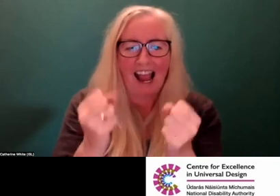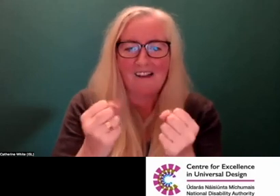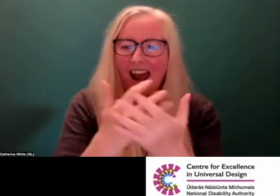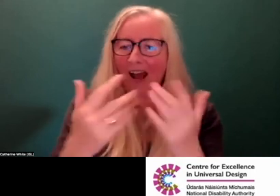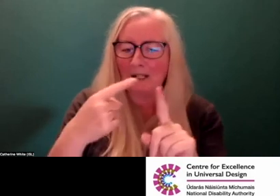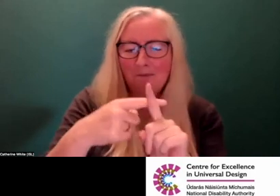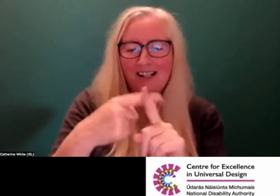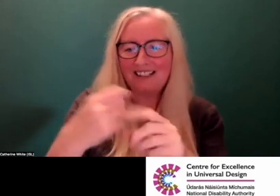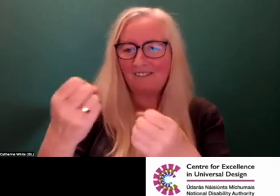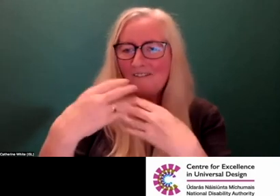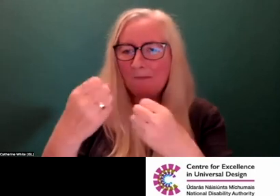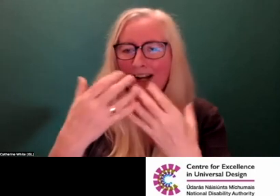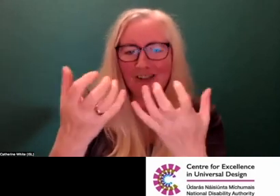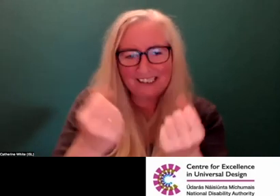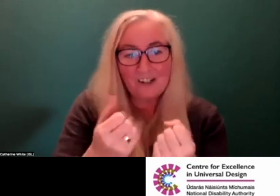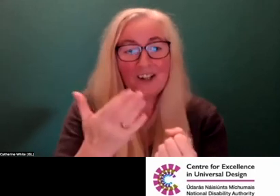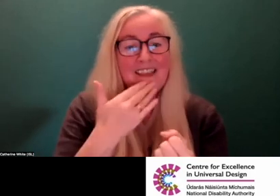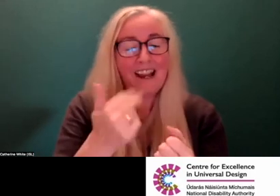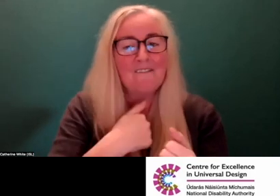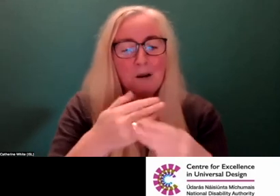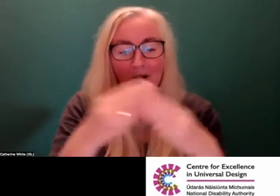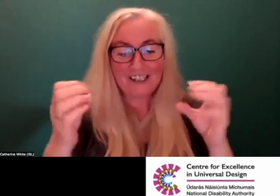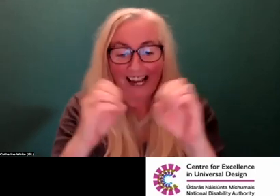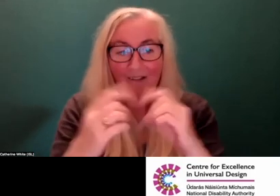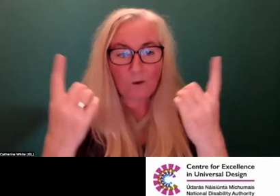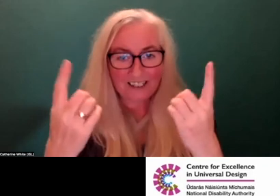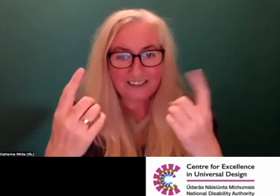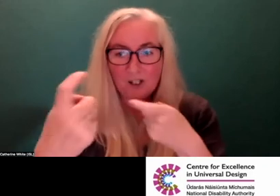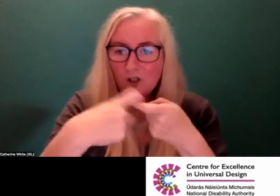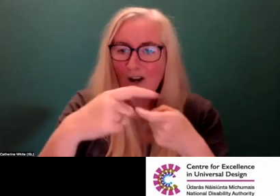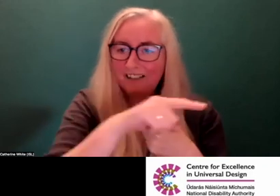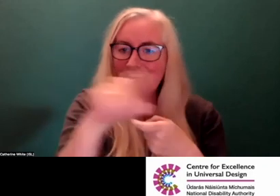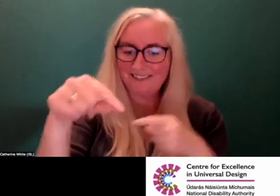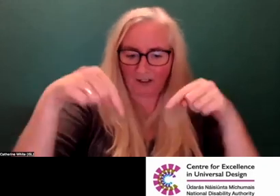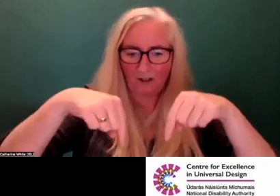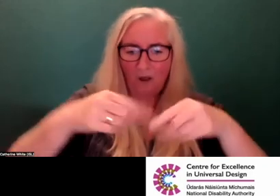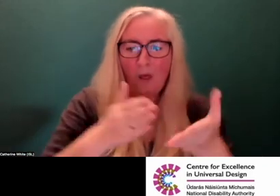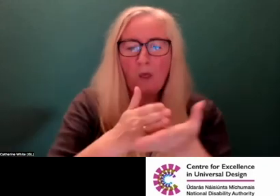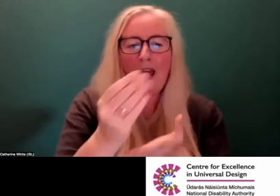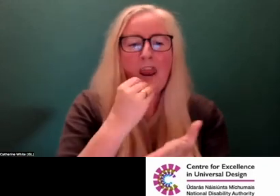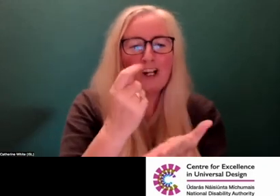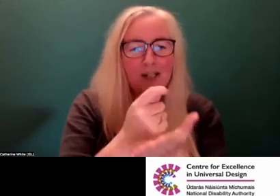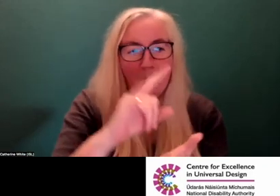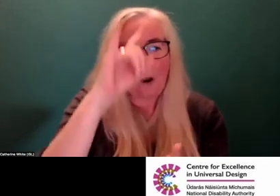And just to say there is lots of positive feedback coming in. So thank you very much to everybody for joining us this lunchtime.